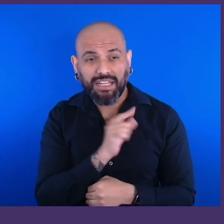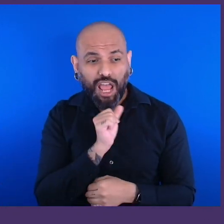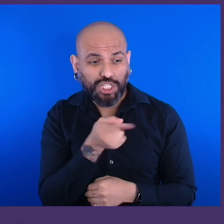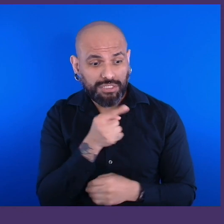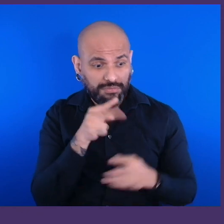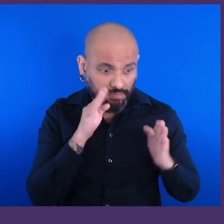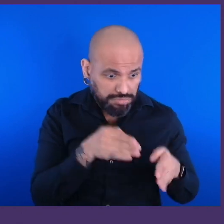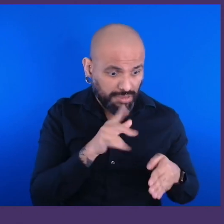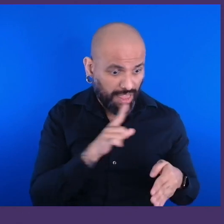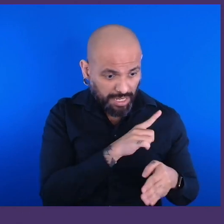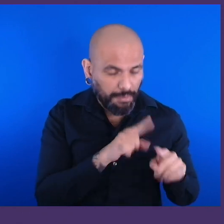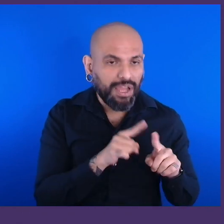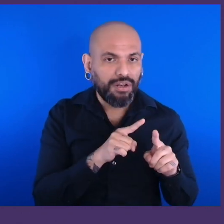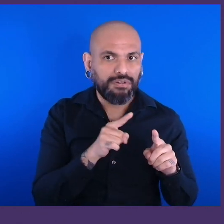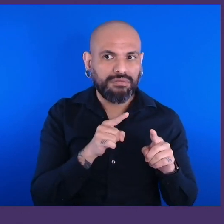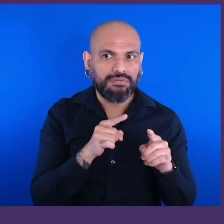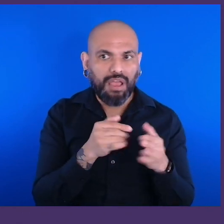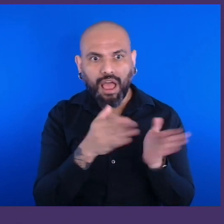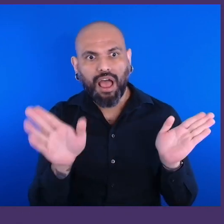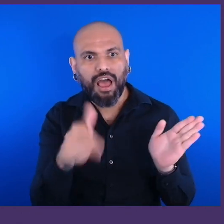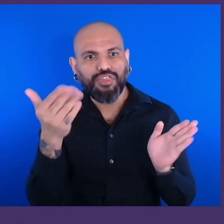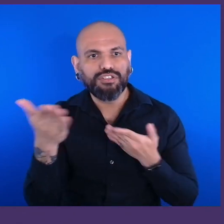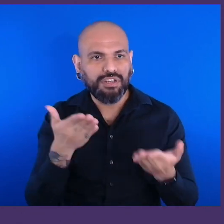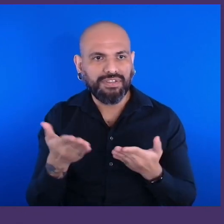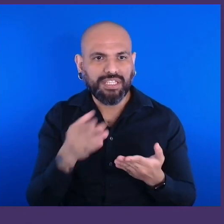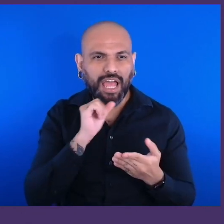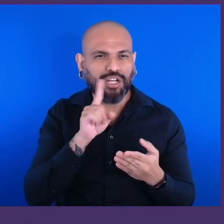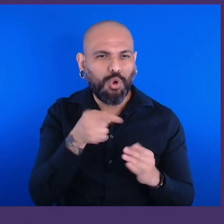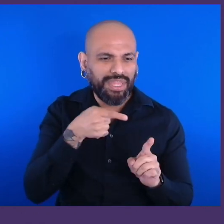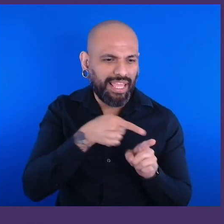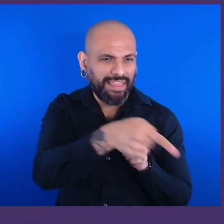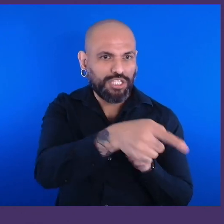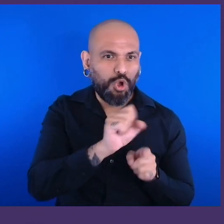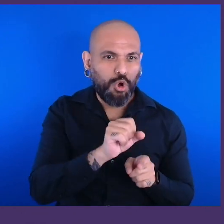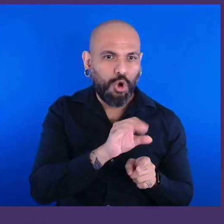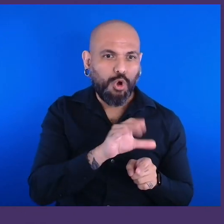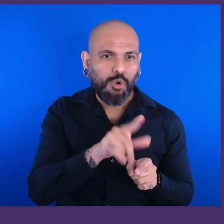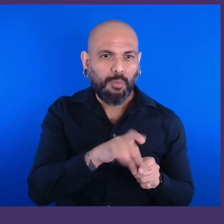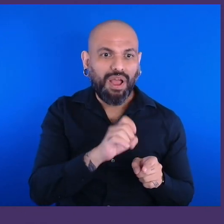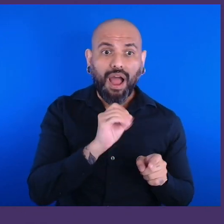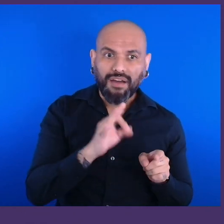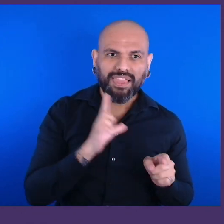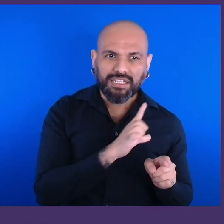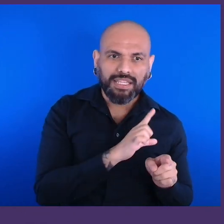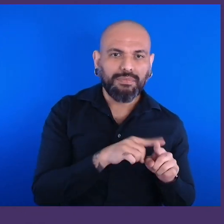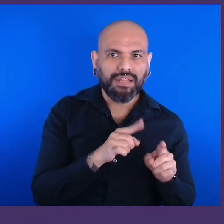in the scope of the legislation. But in relation to those that are in the scope,